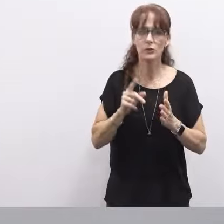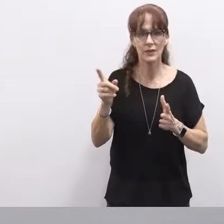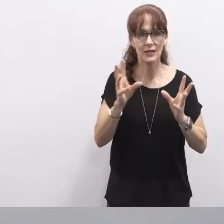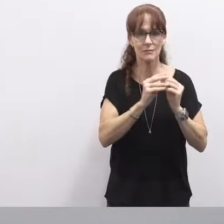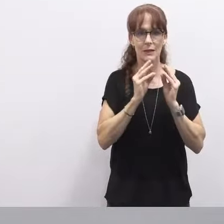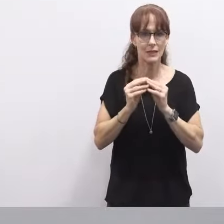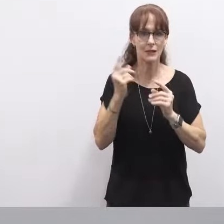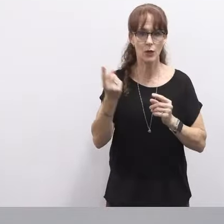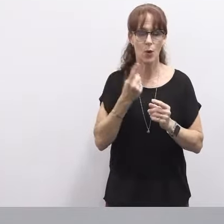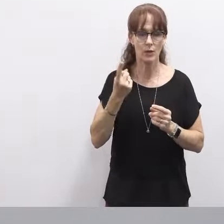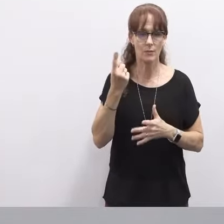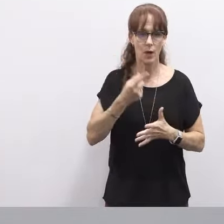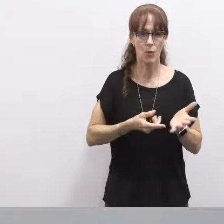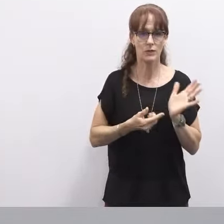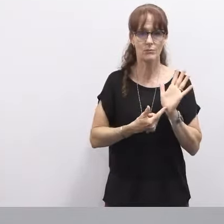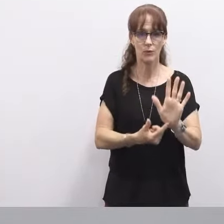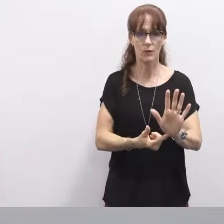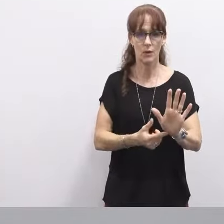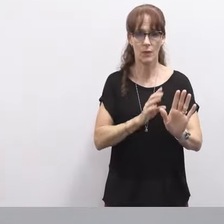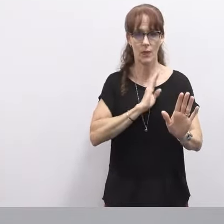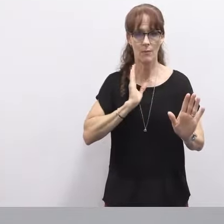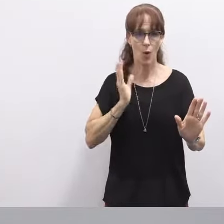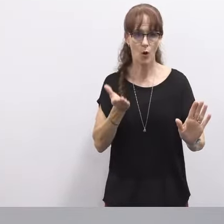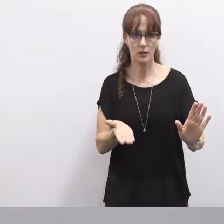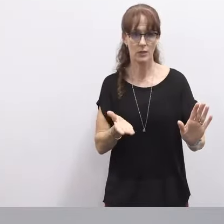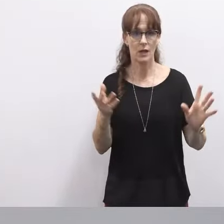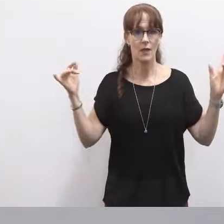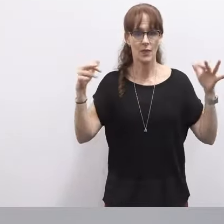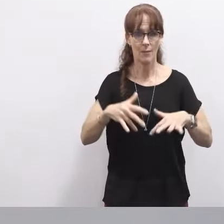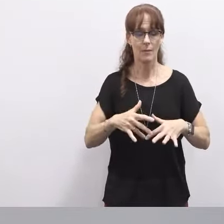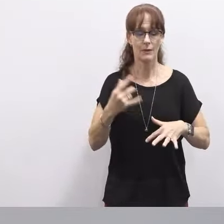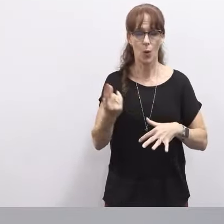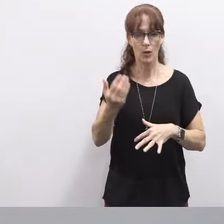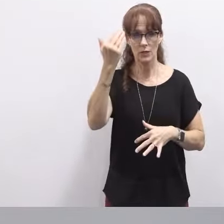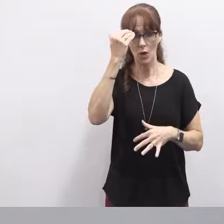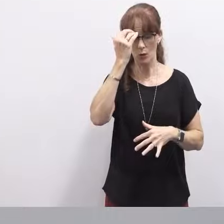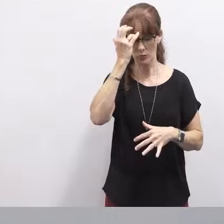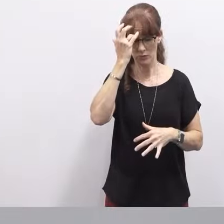so I can only go by what's presented to a board. The public can only go by what's presented to a board.